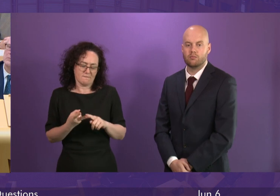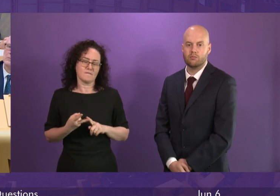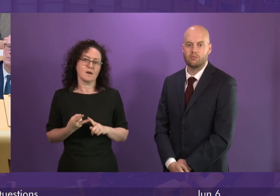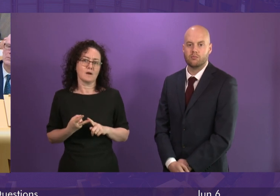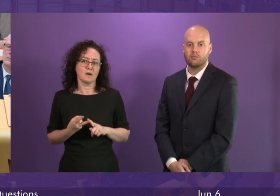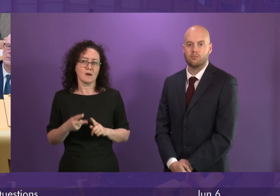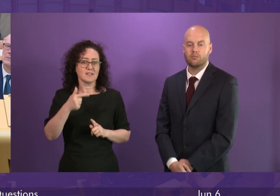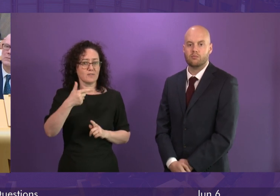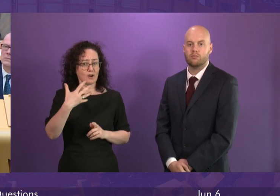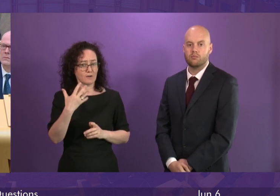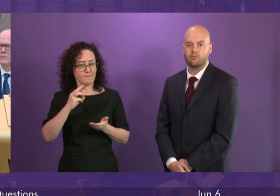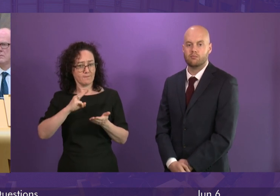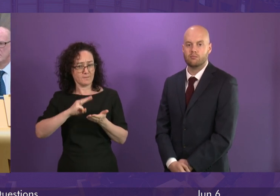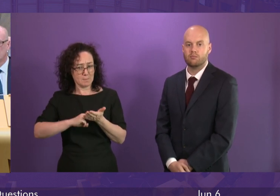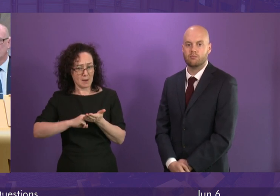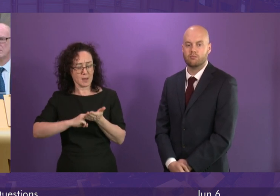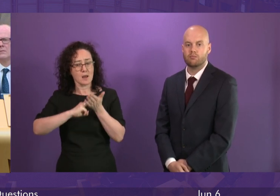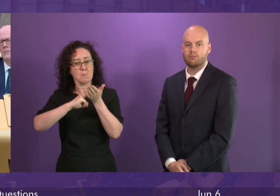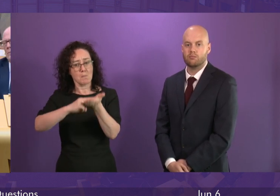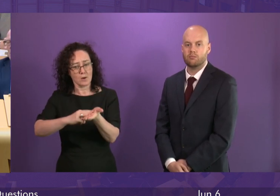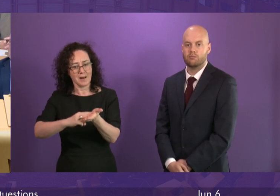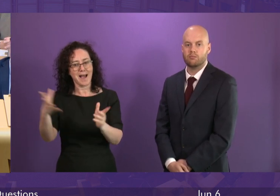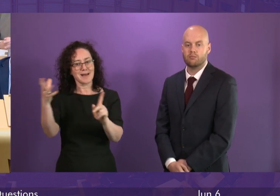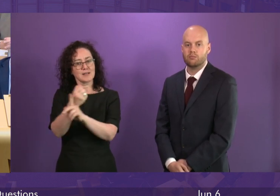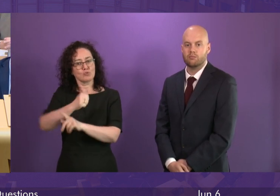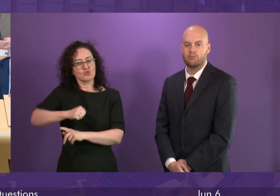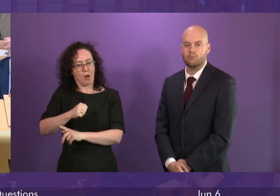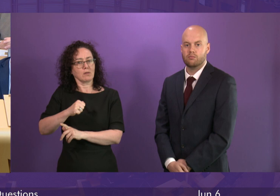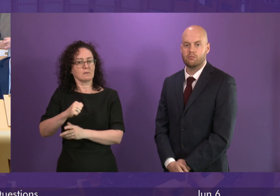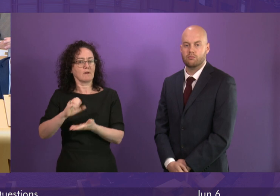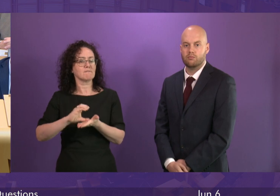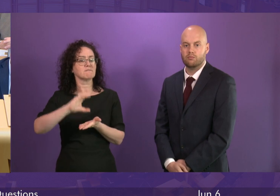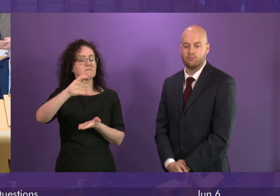£750 million attainment Scotland fund; the investment that we make in the council tax